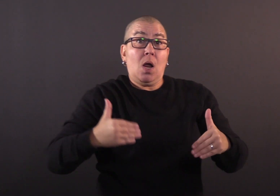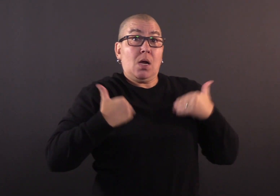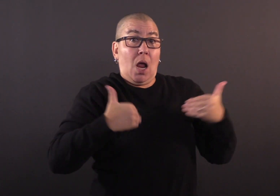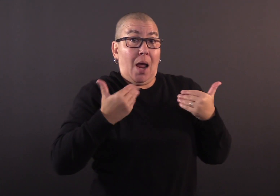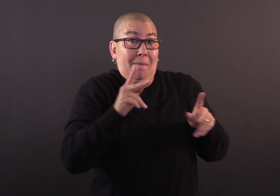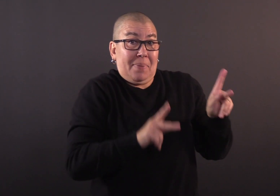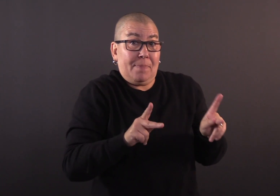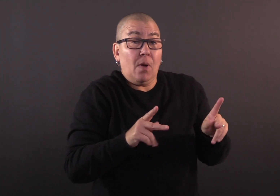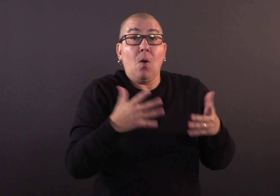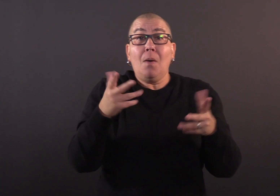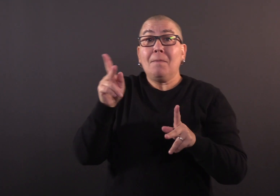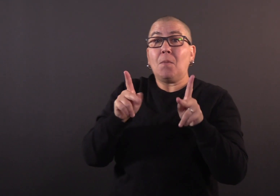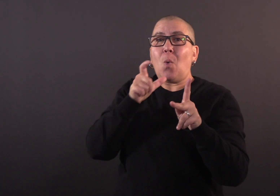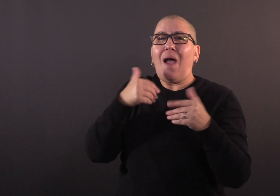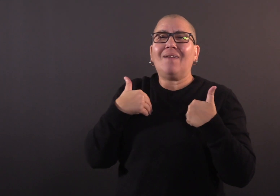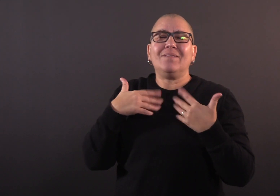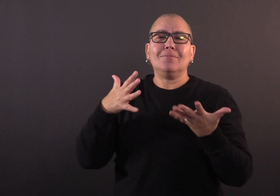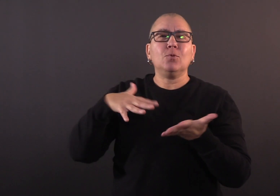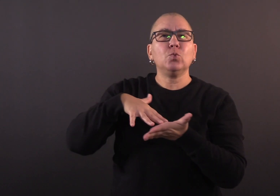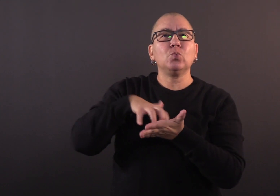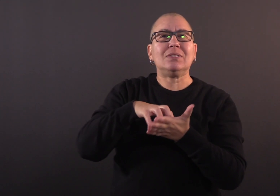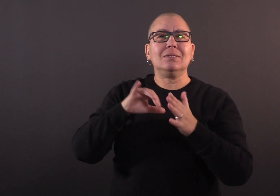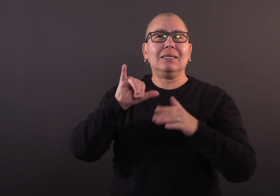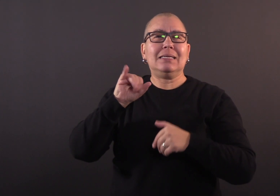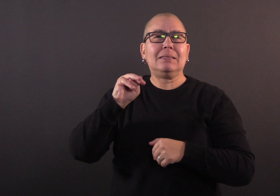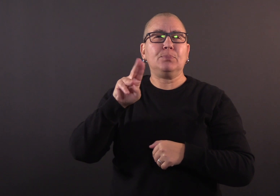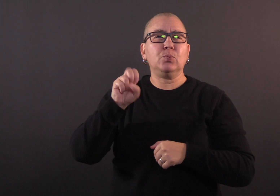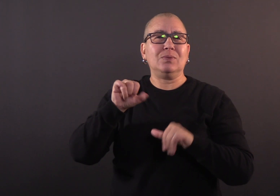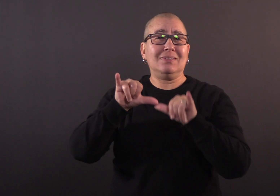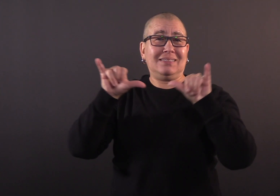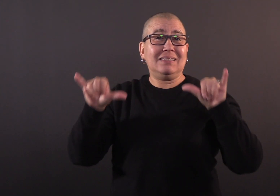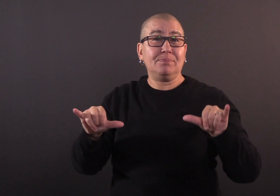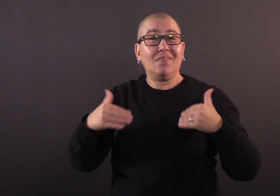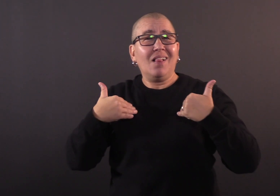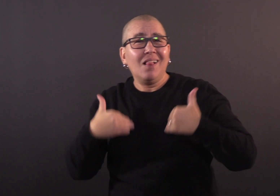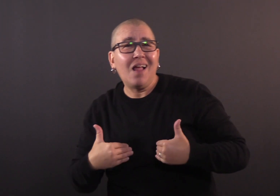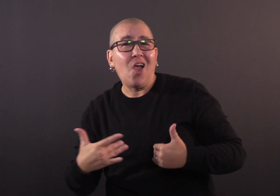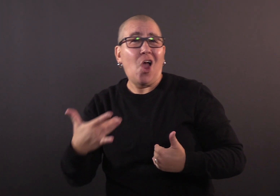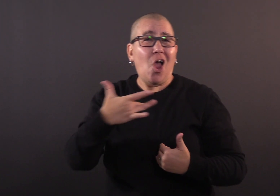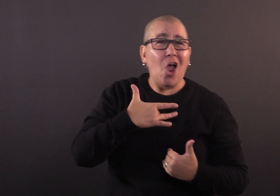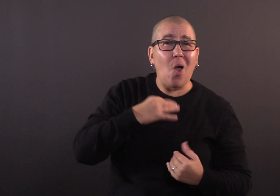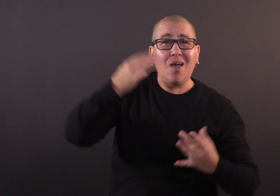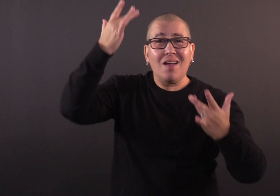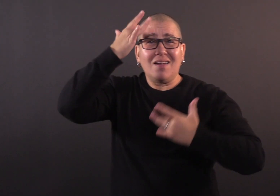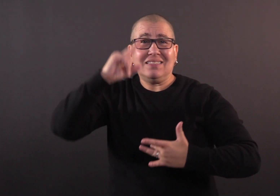including a nasal spray version for certain younger people. More important,